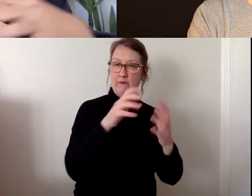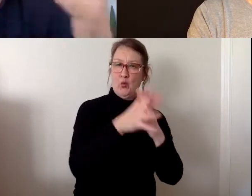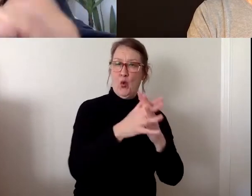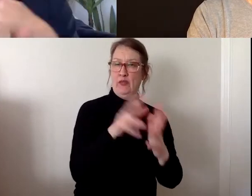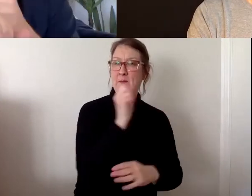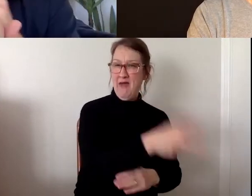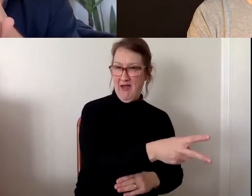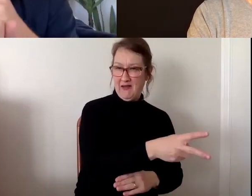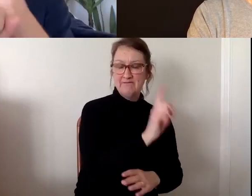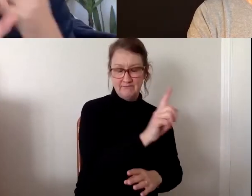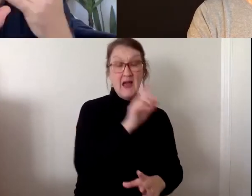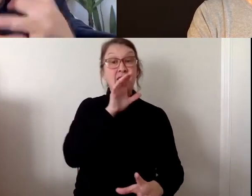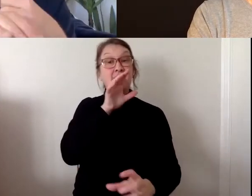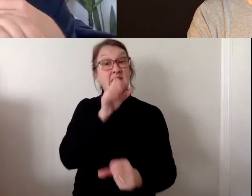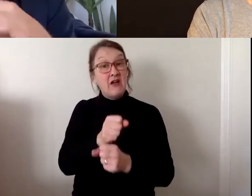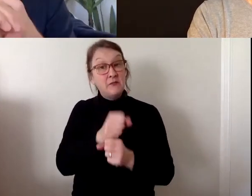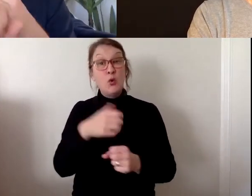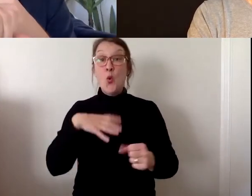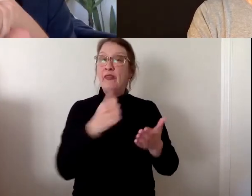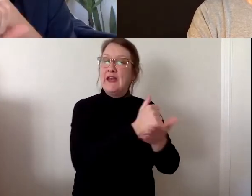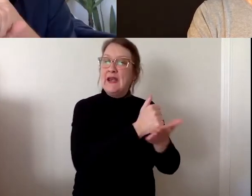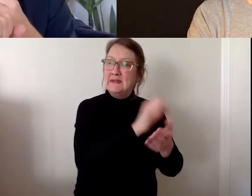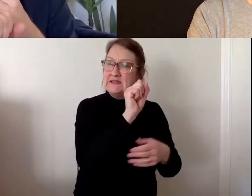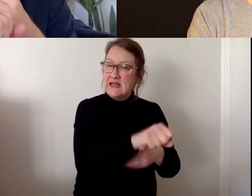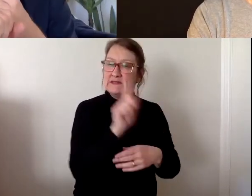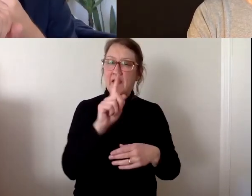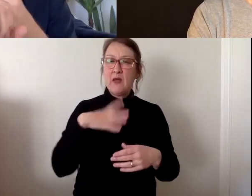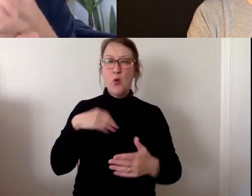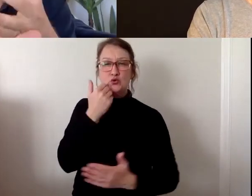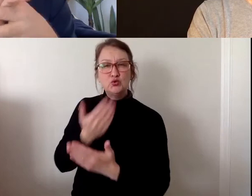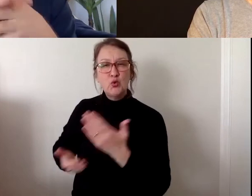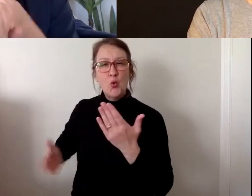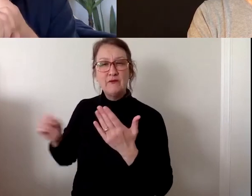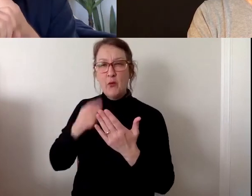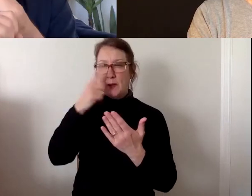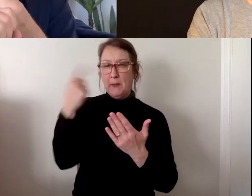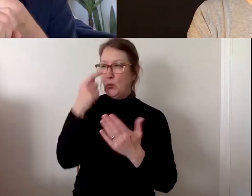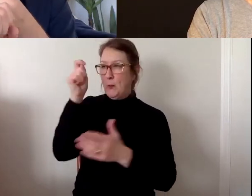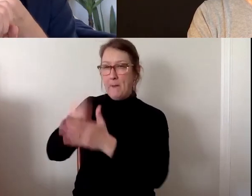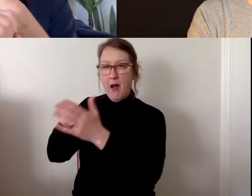looking for, "Yes, give me hard numbers, but I also want some stories from consumers, and I want some of your opinions as to what